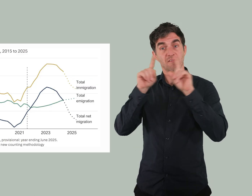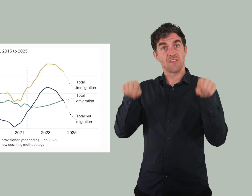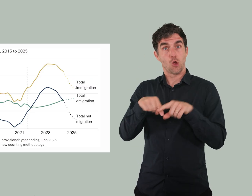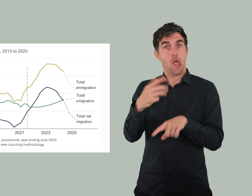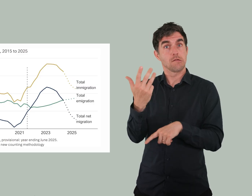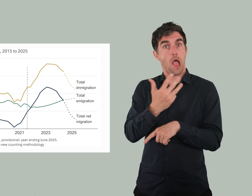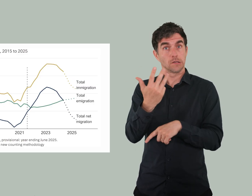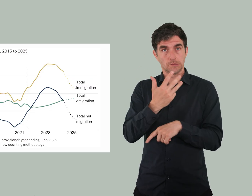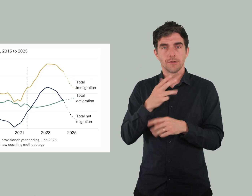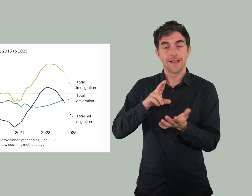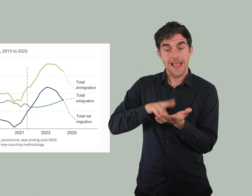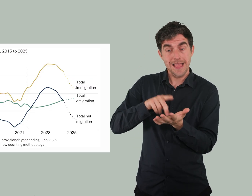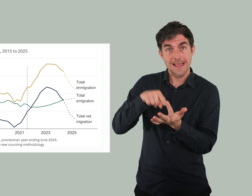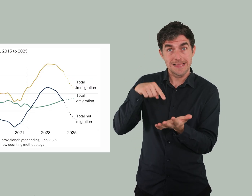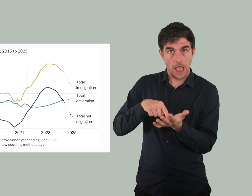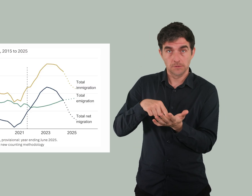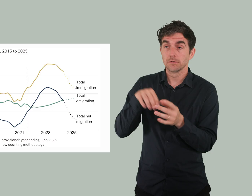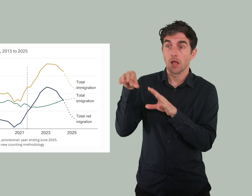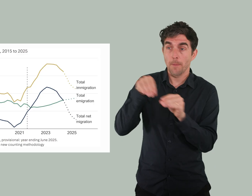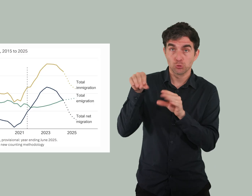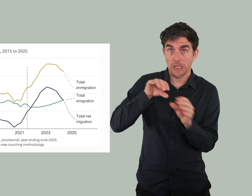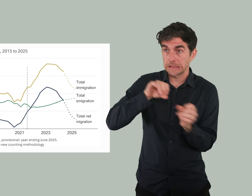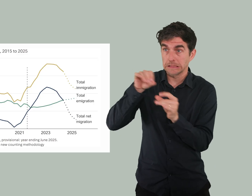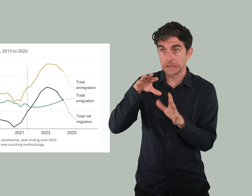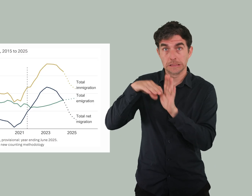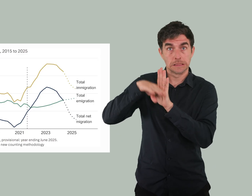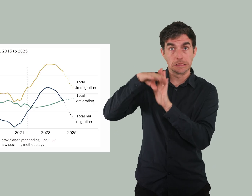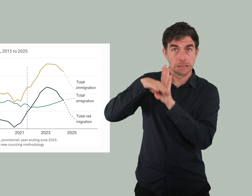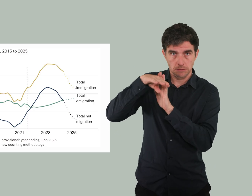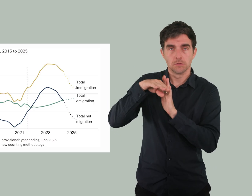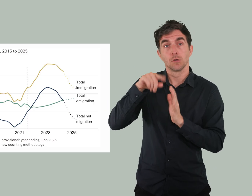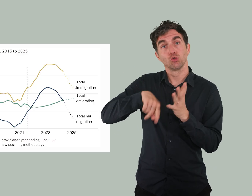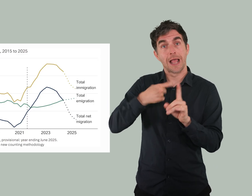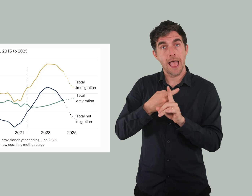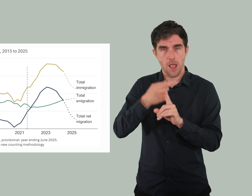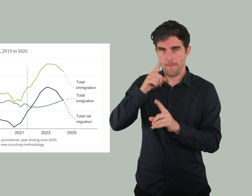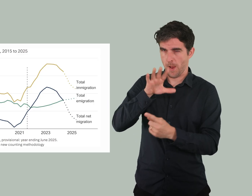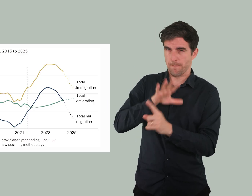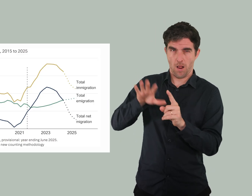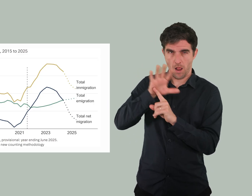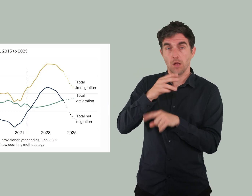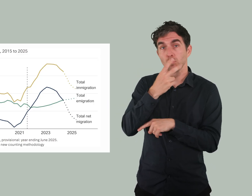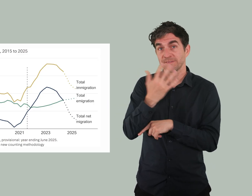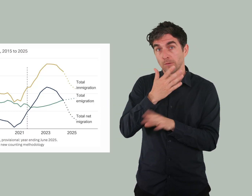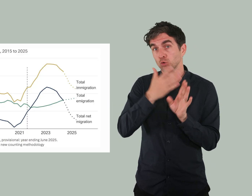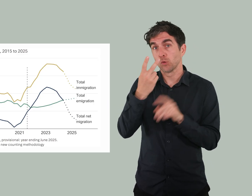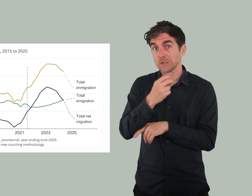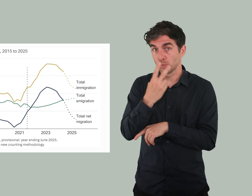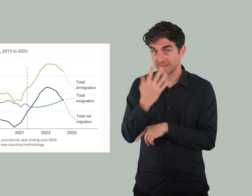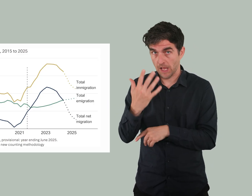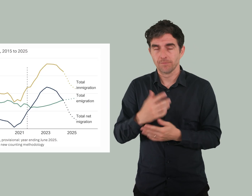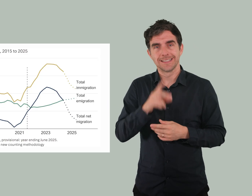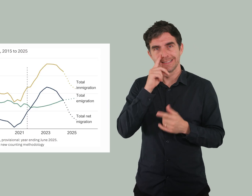Figure 19: Net migration the UK (people), 2015 to 2025